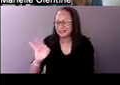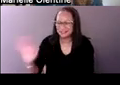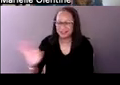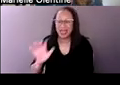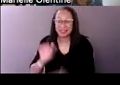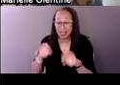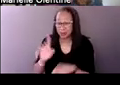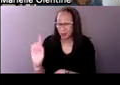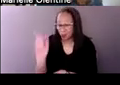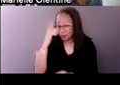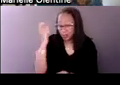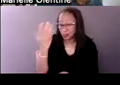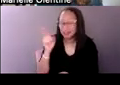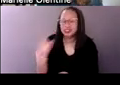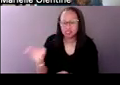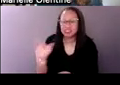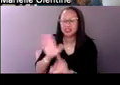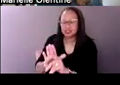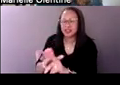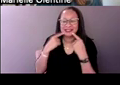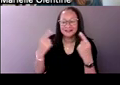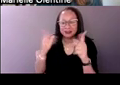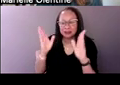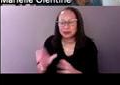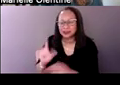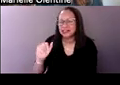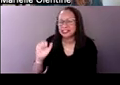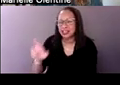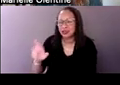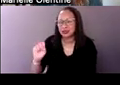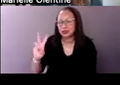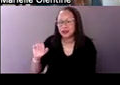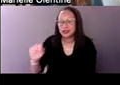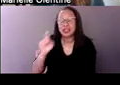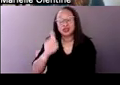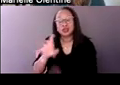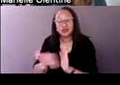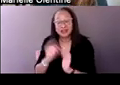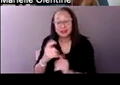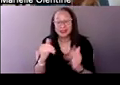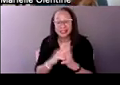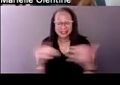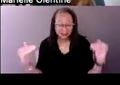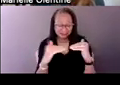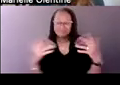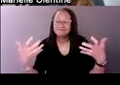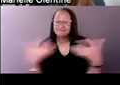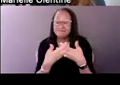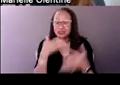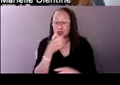we mean by identifying comps? I'm going to speed through these next few things, we have some technical details on them.